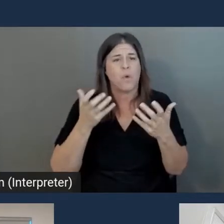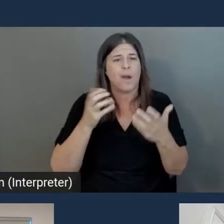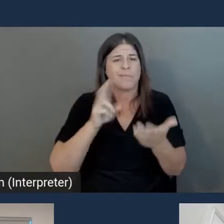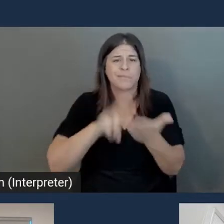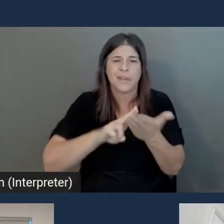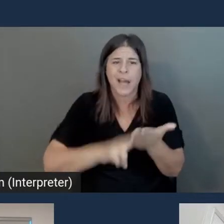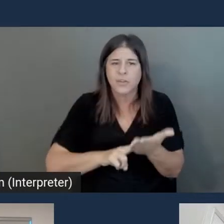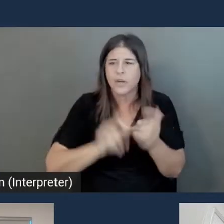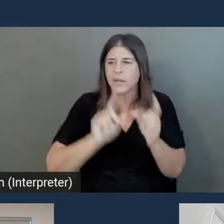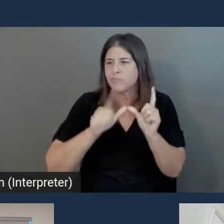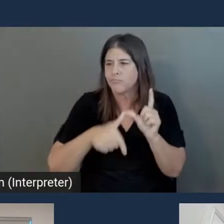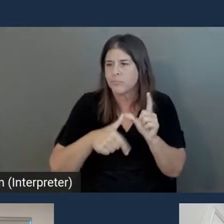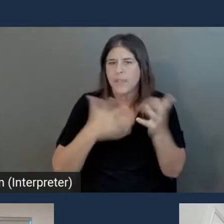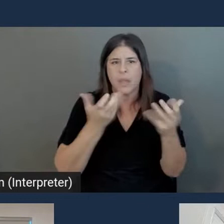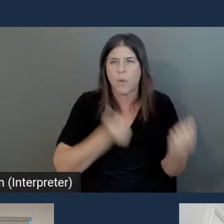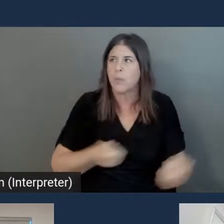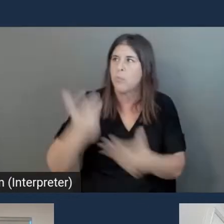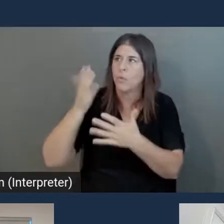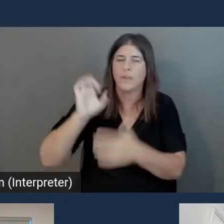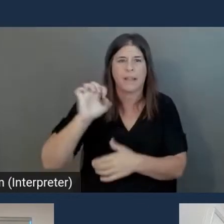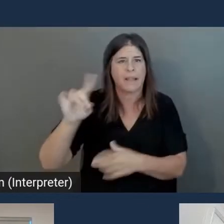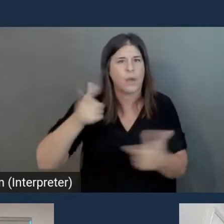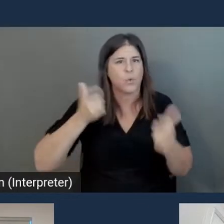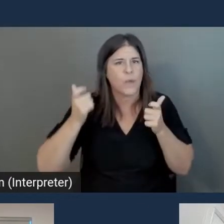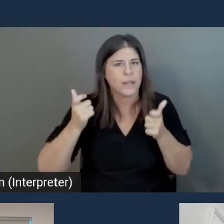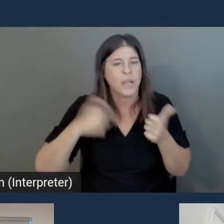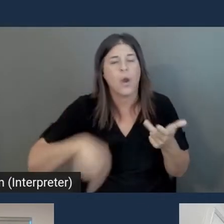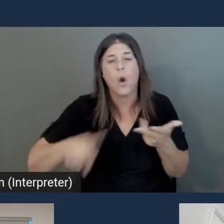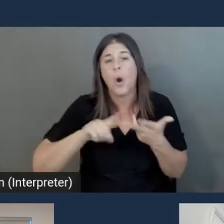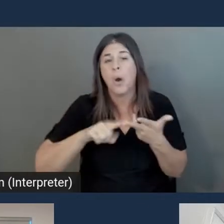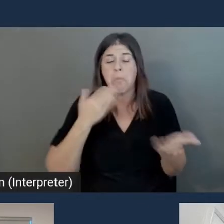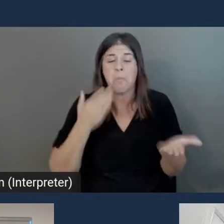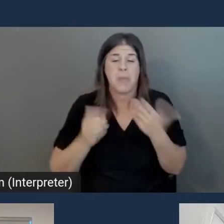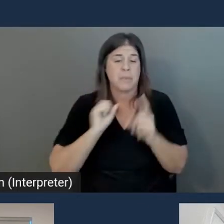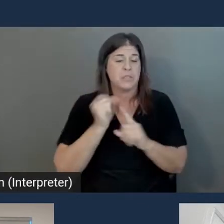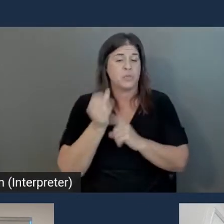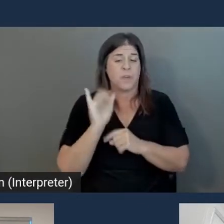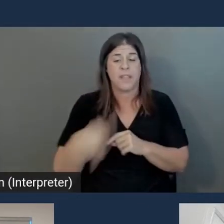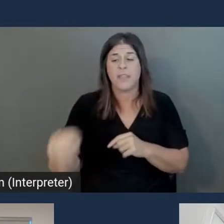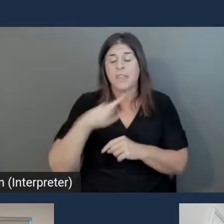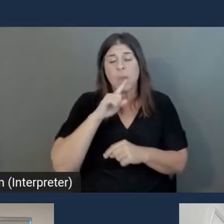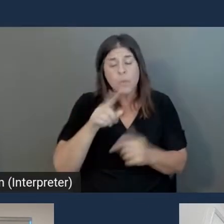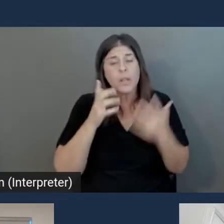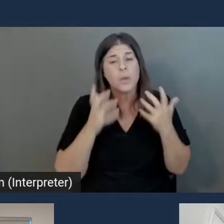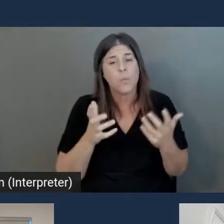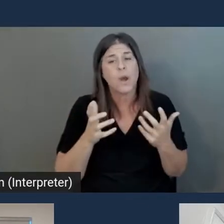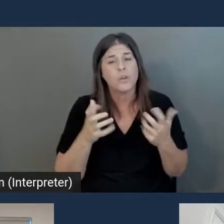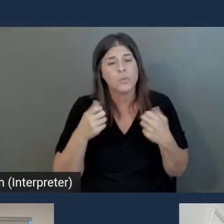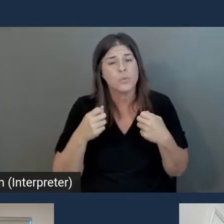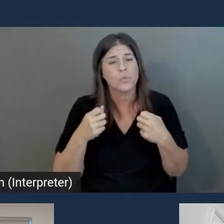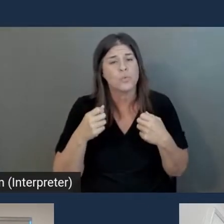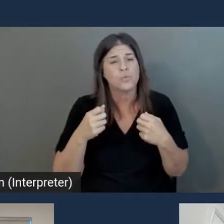so they wanna move to the cloud quickly. Or there might've been a situation where they really want to leverage the cloud functionality,